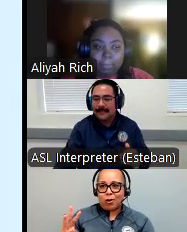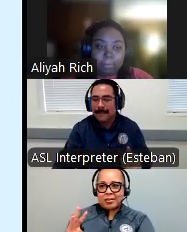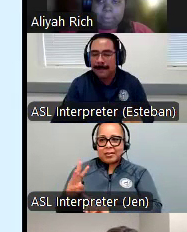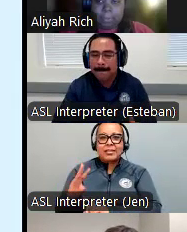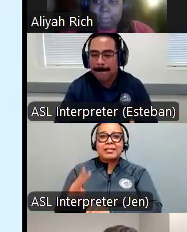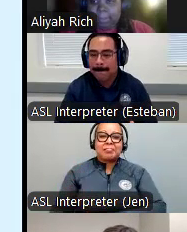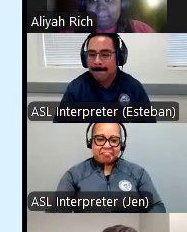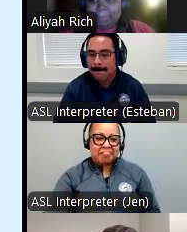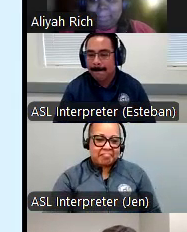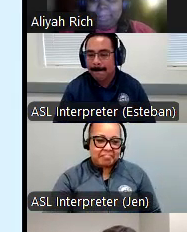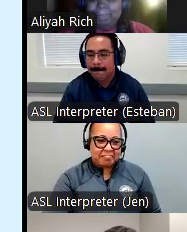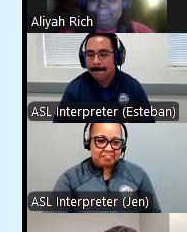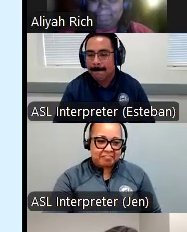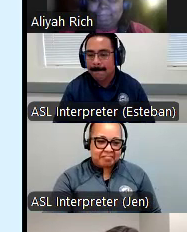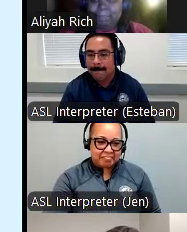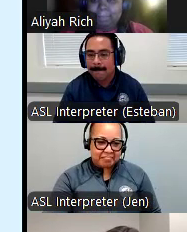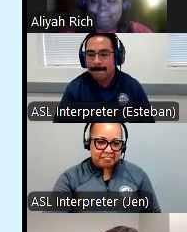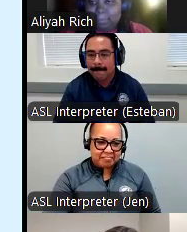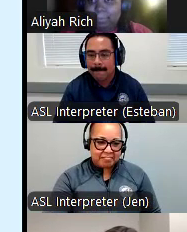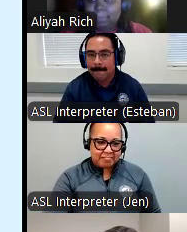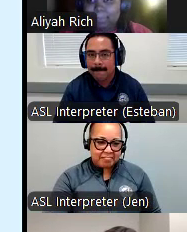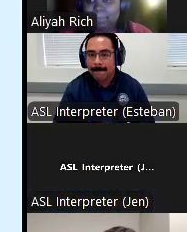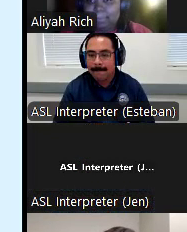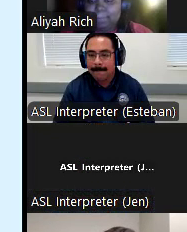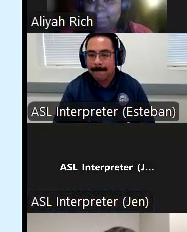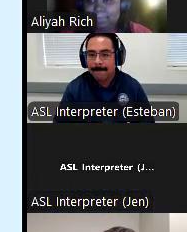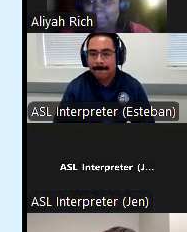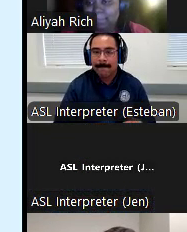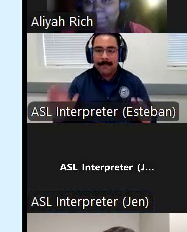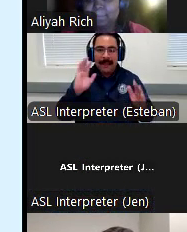Thank you. Hello everyone. Okay, so my visual description,